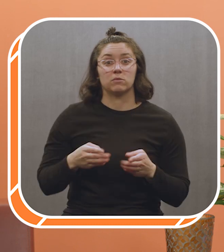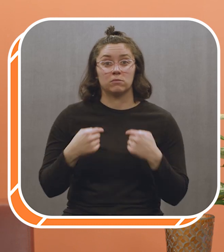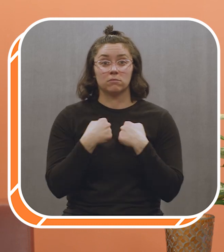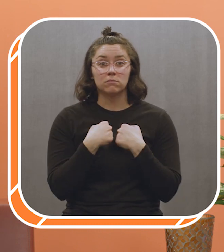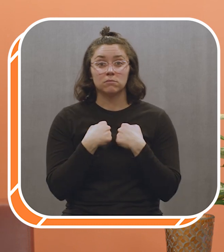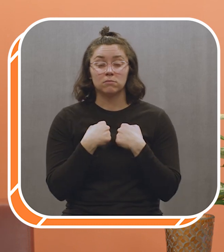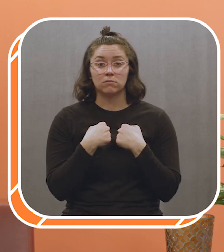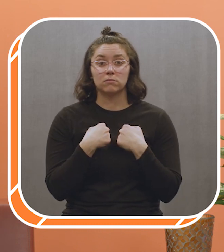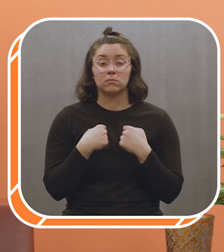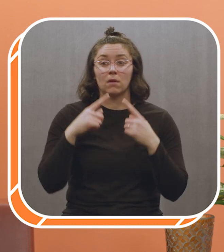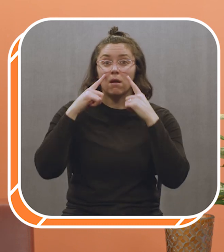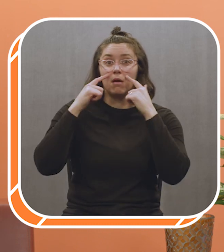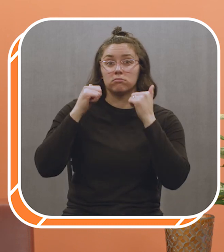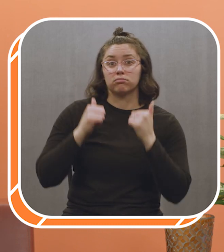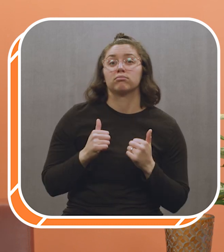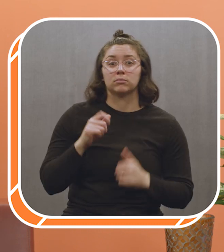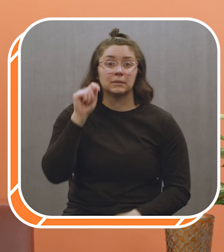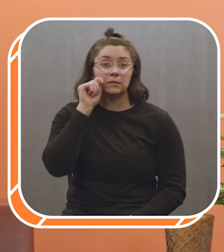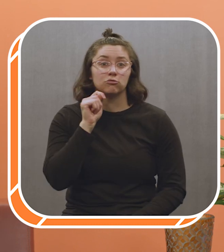as someone who was going blind as a teenager,